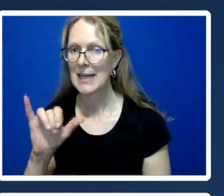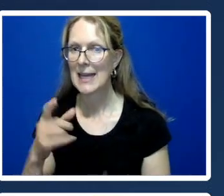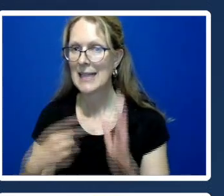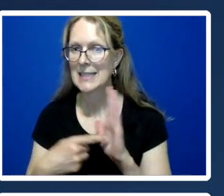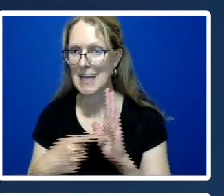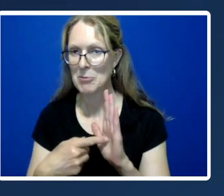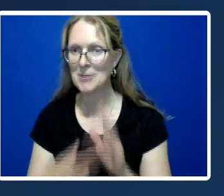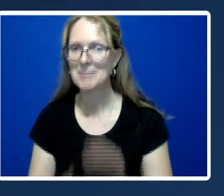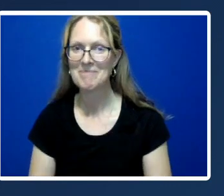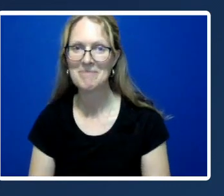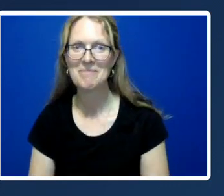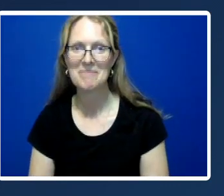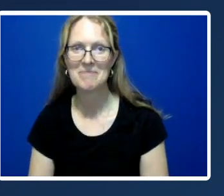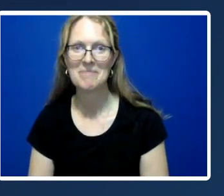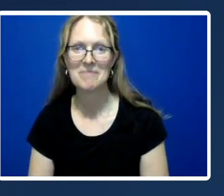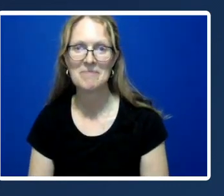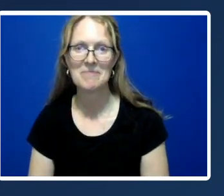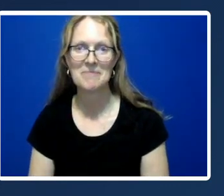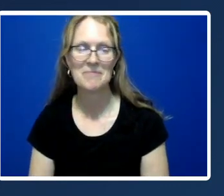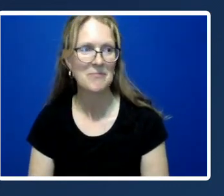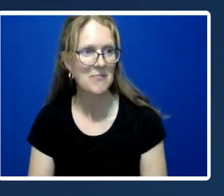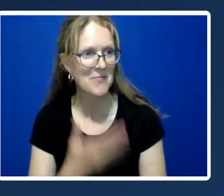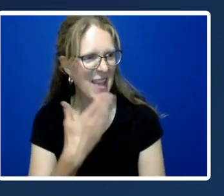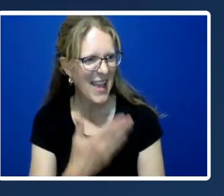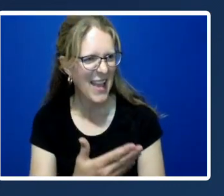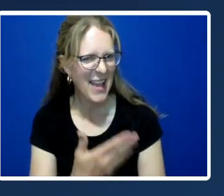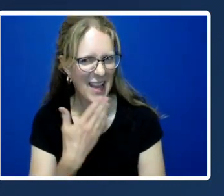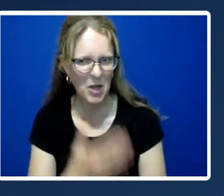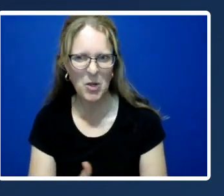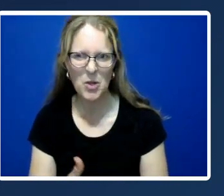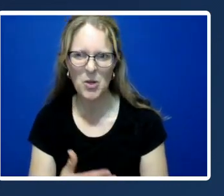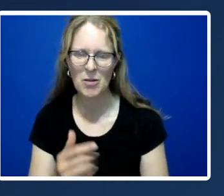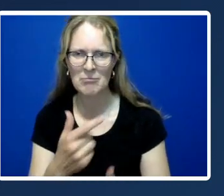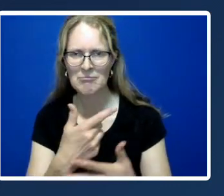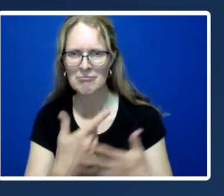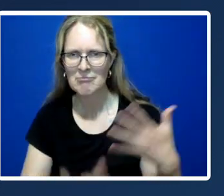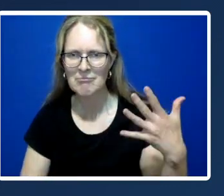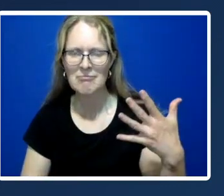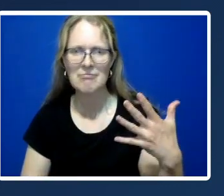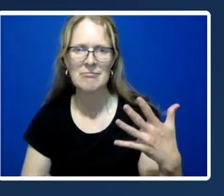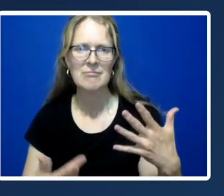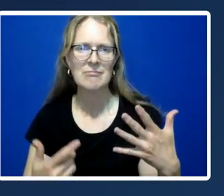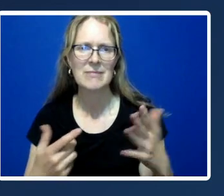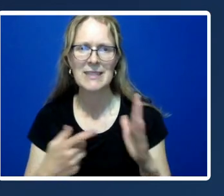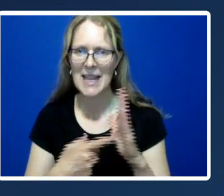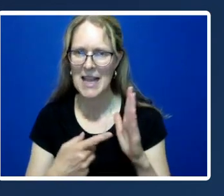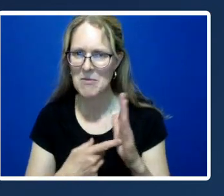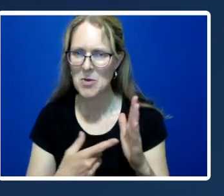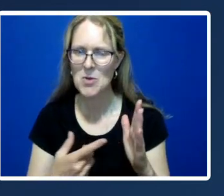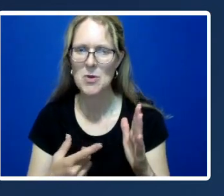Robbie Davis: Thank you, Kathleen. All of these examples that we've been seeing over the past several minutes are so inspiring and really give